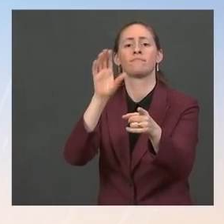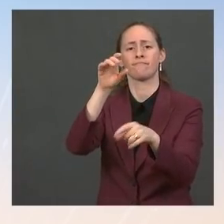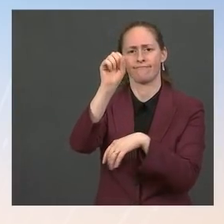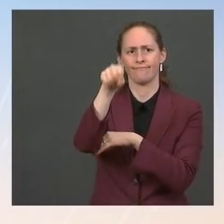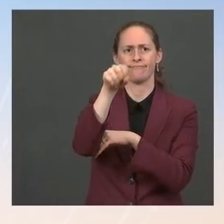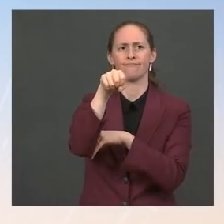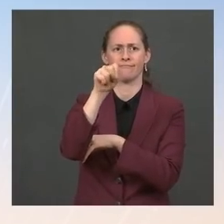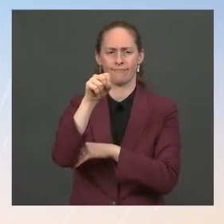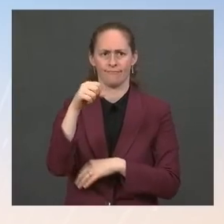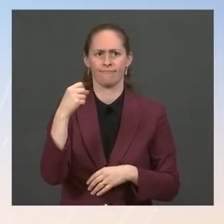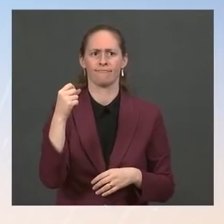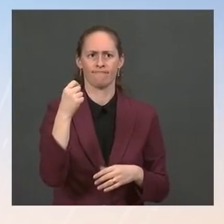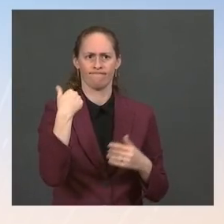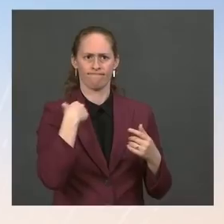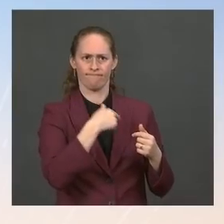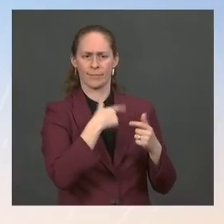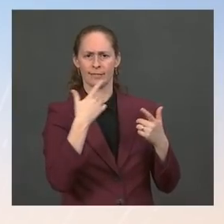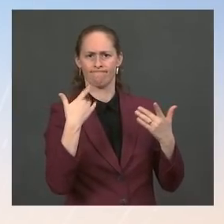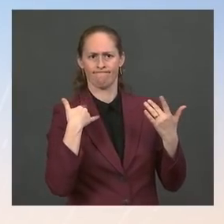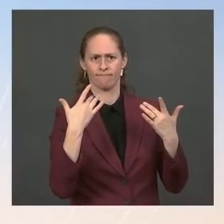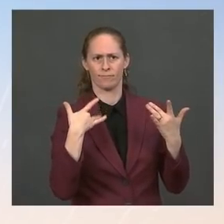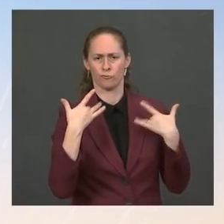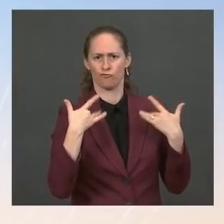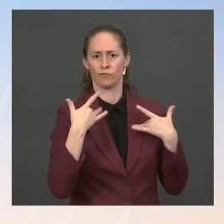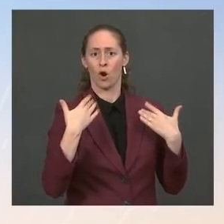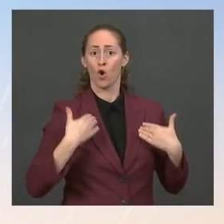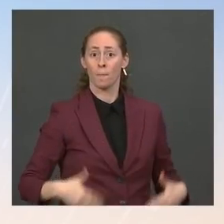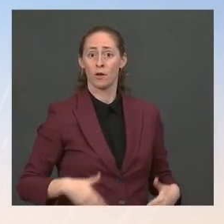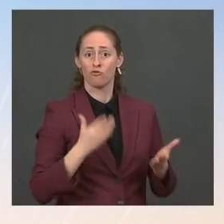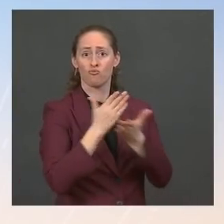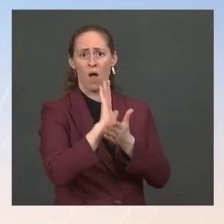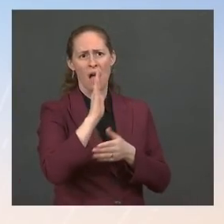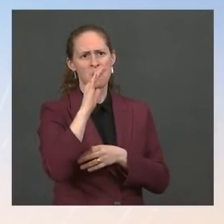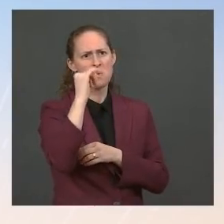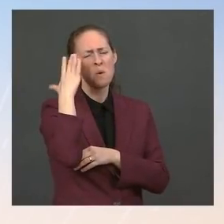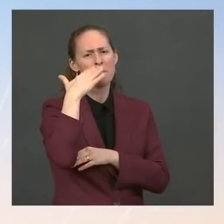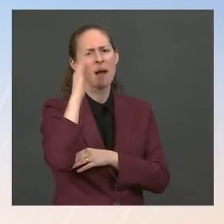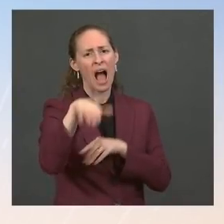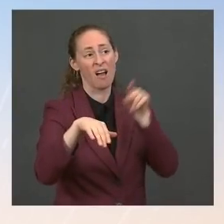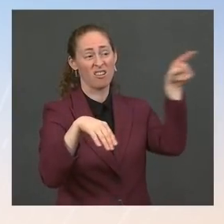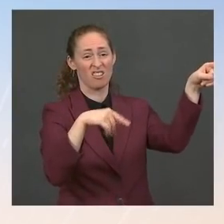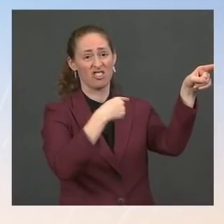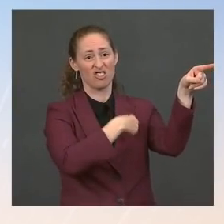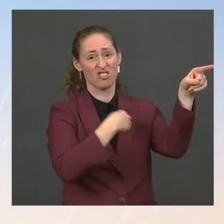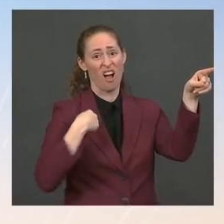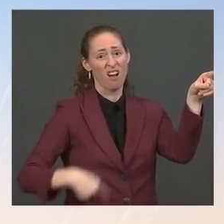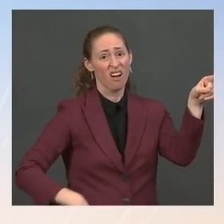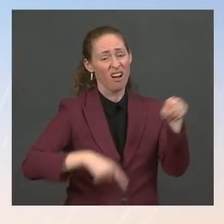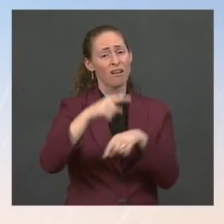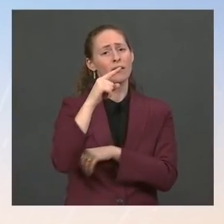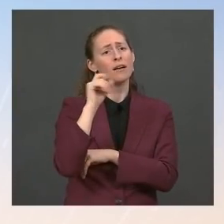something we have taken a lot of steps on. As you know, and I think you've asked about, there's legislation. It's pretty common for the White House